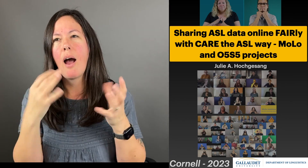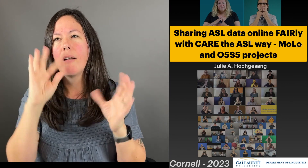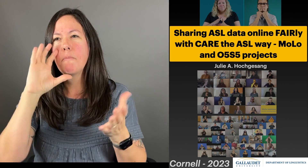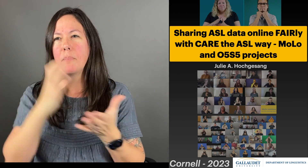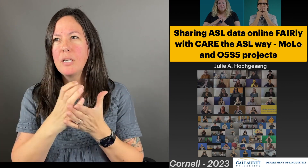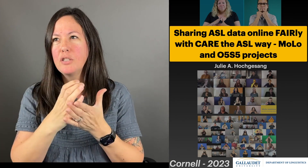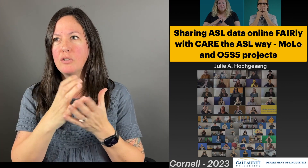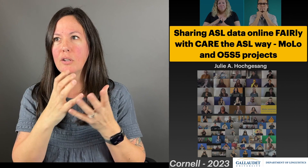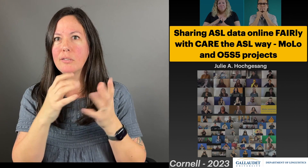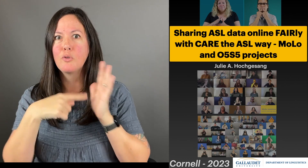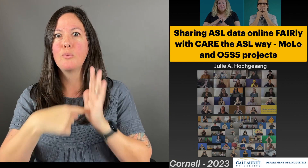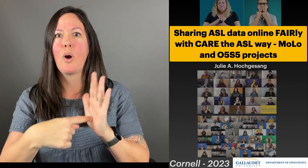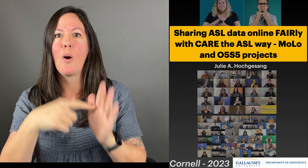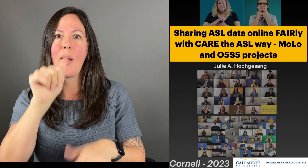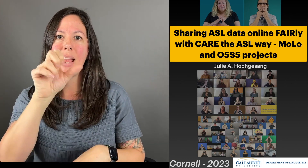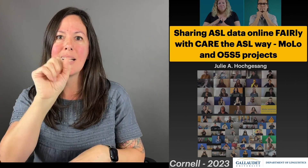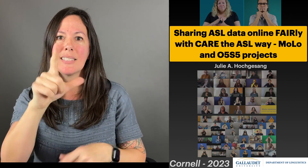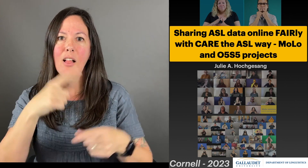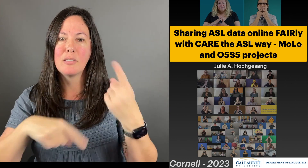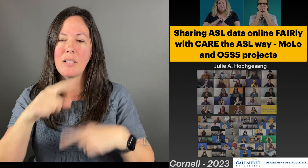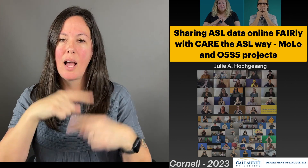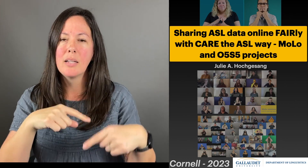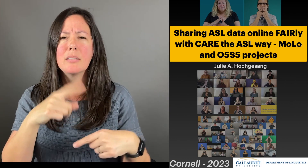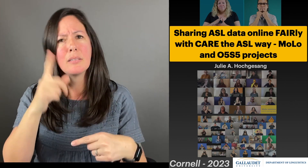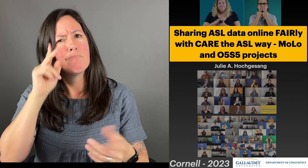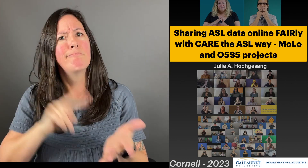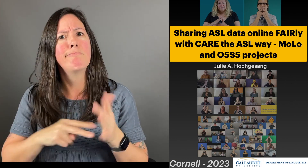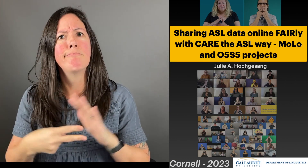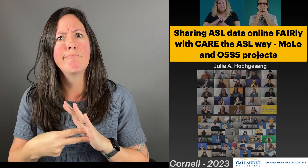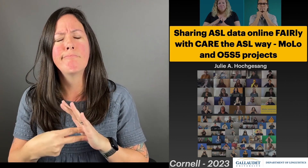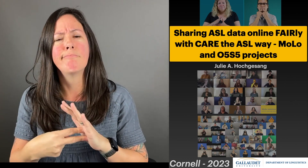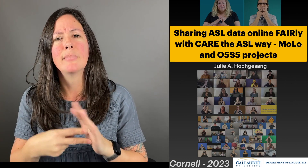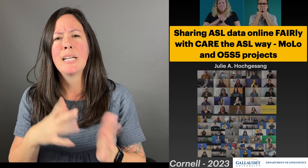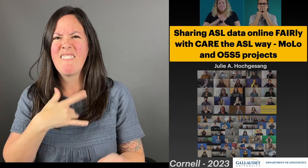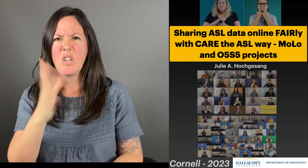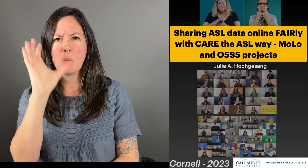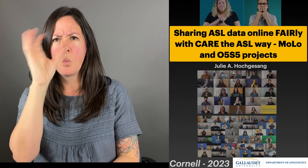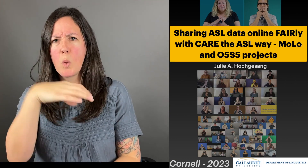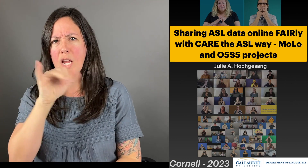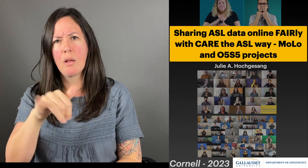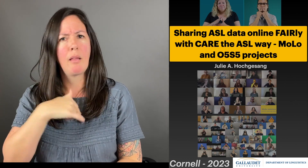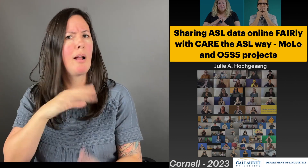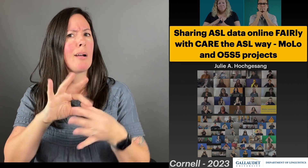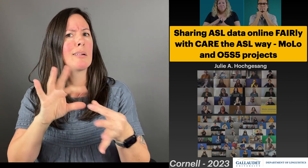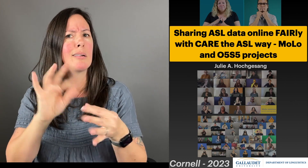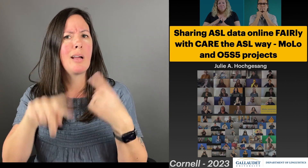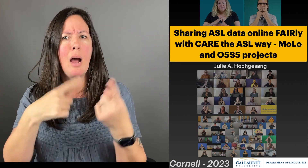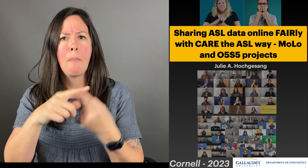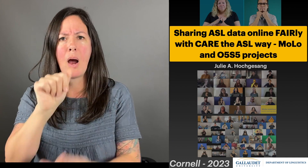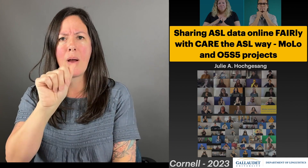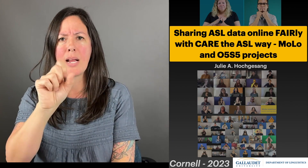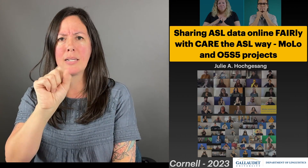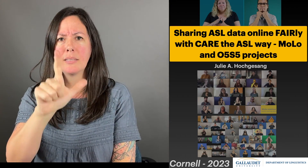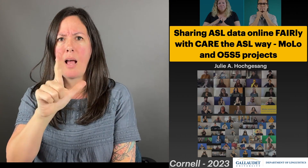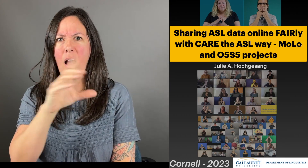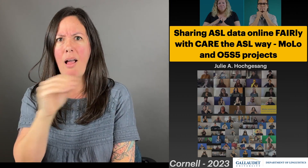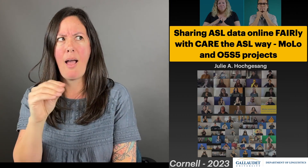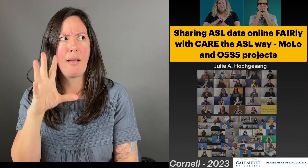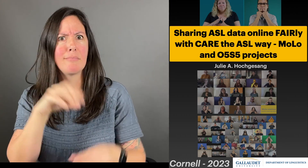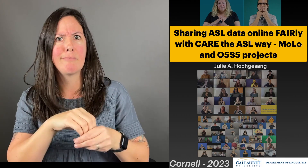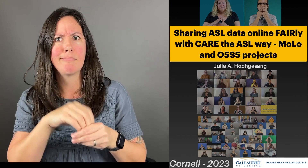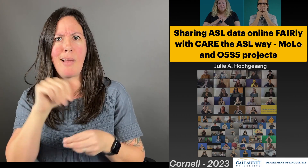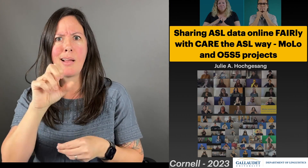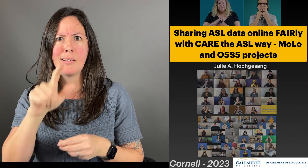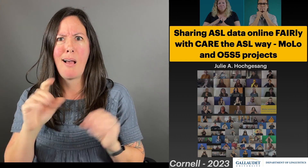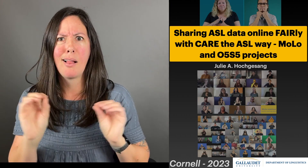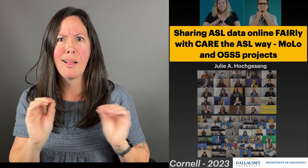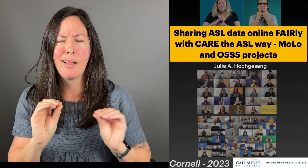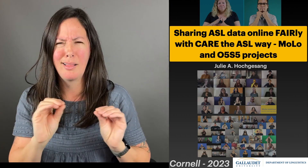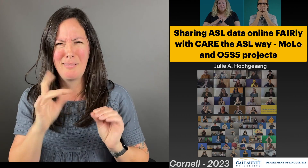During my talk you might see very little text and a lot of images and pictures to show ASL signs that was intentional.